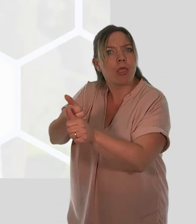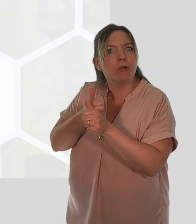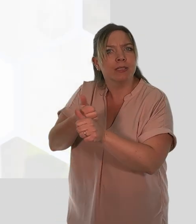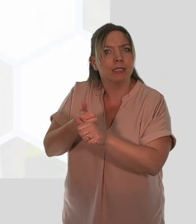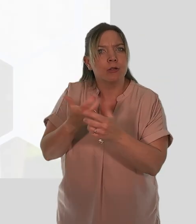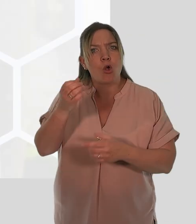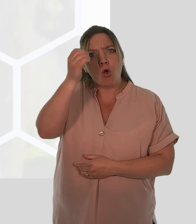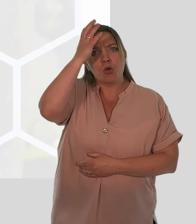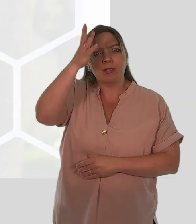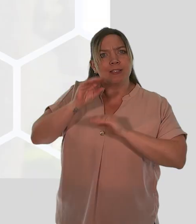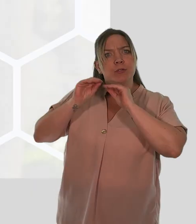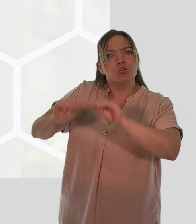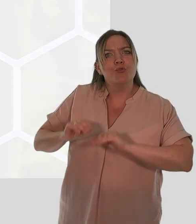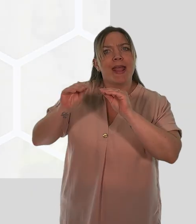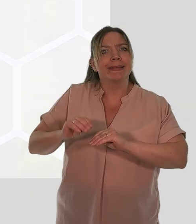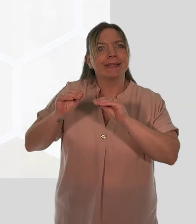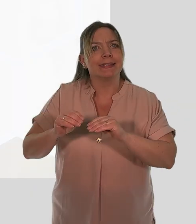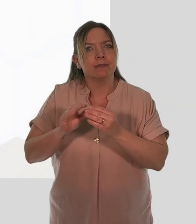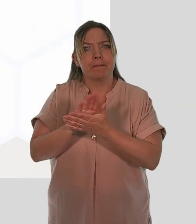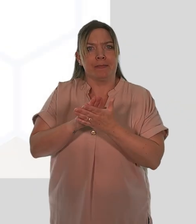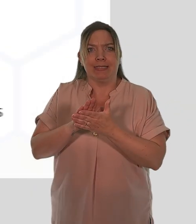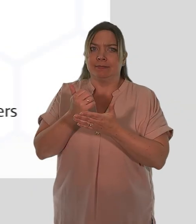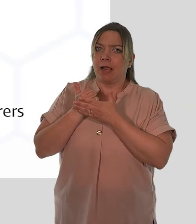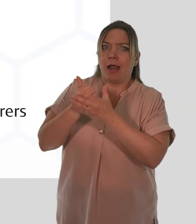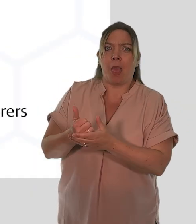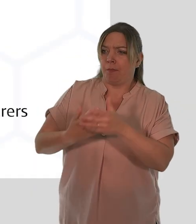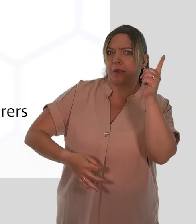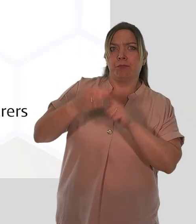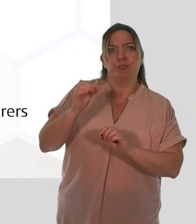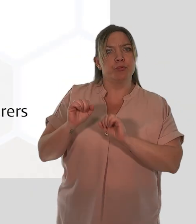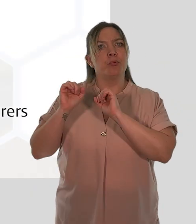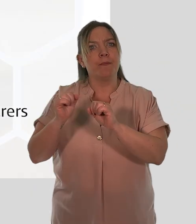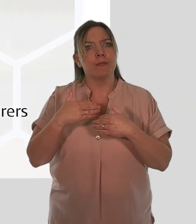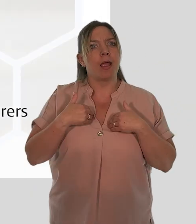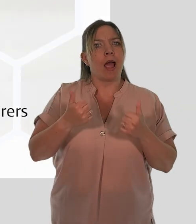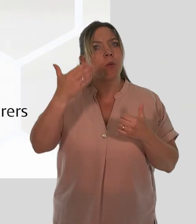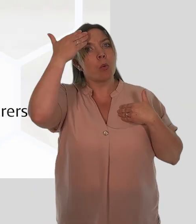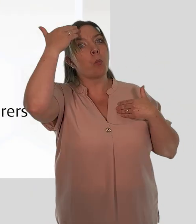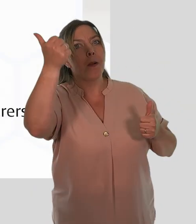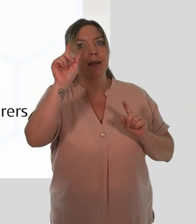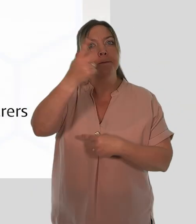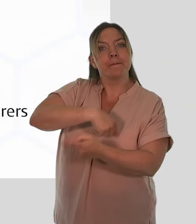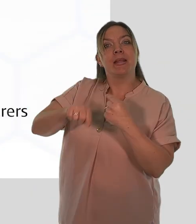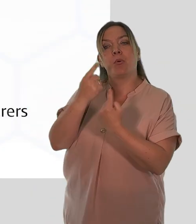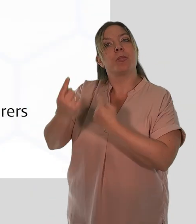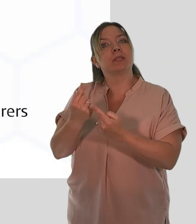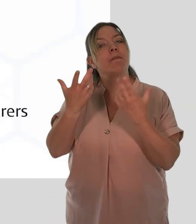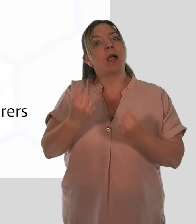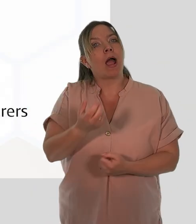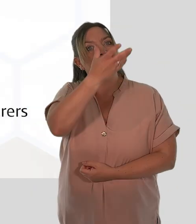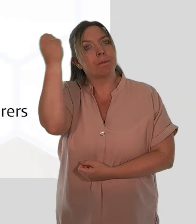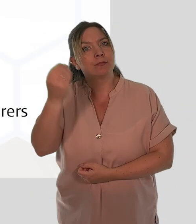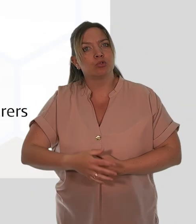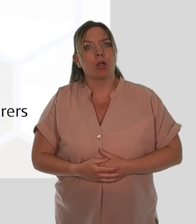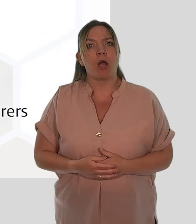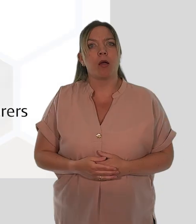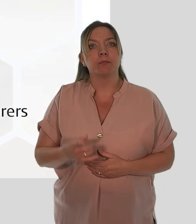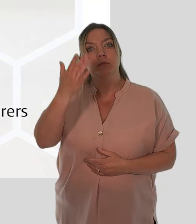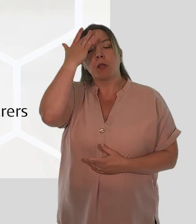and psychotherapy counselling are highly recommended for family carers of people living with dementia.